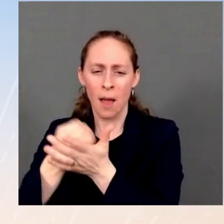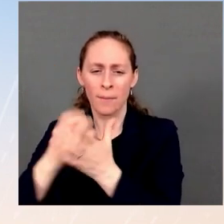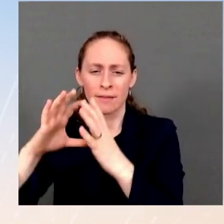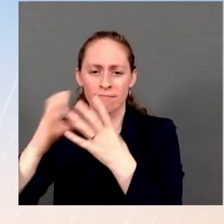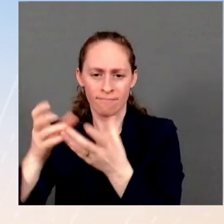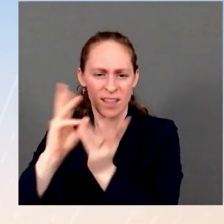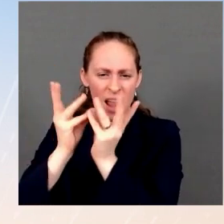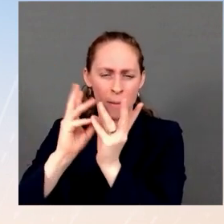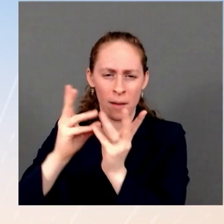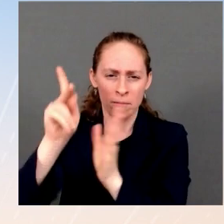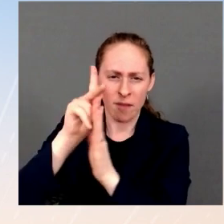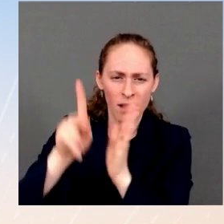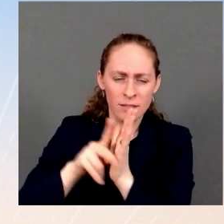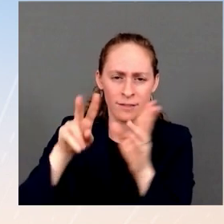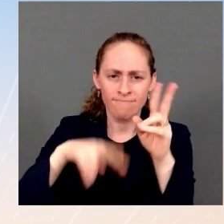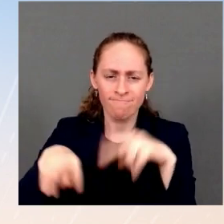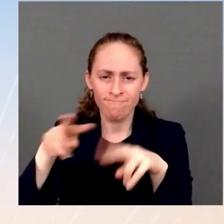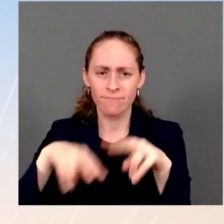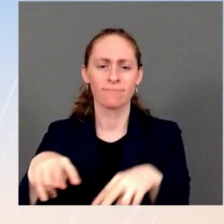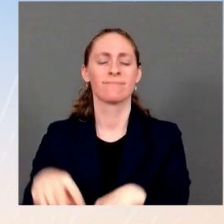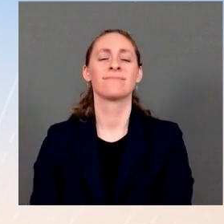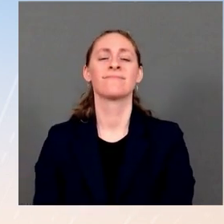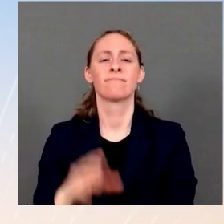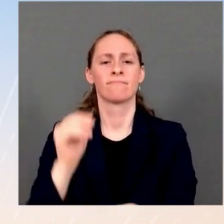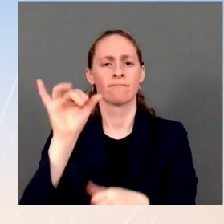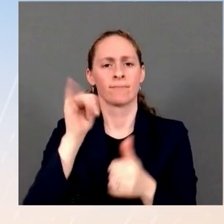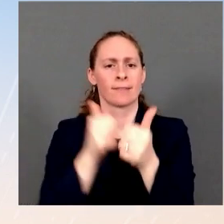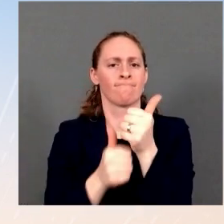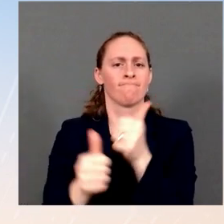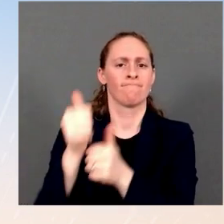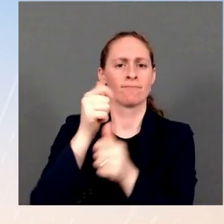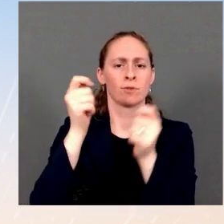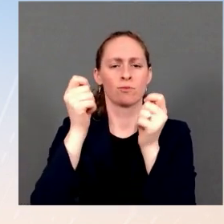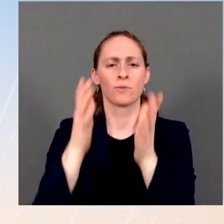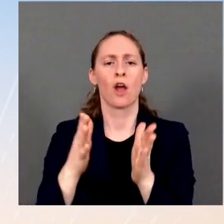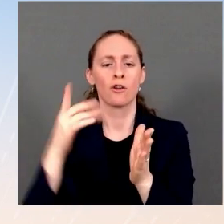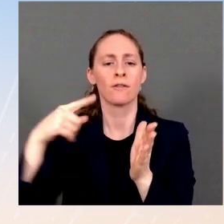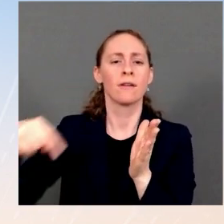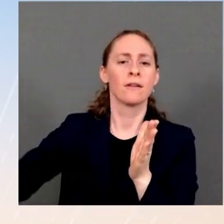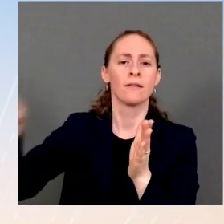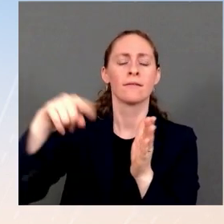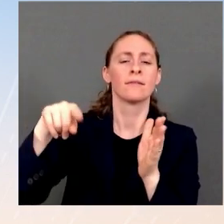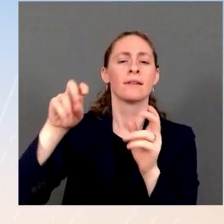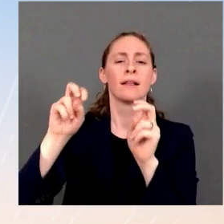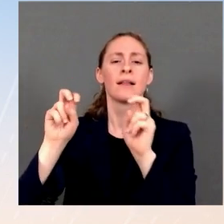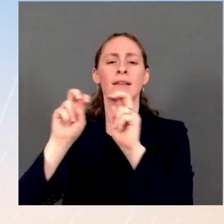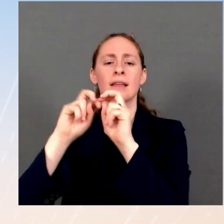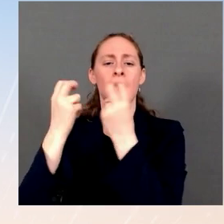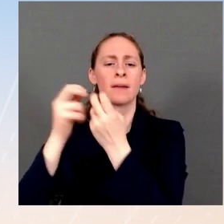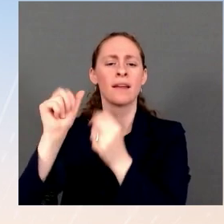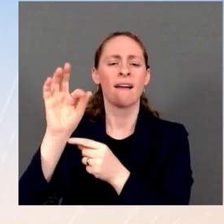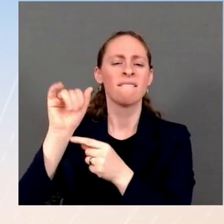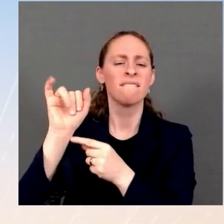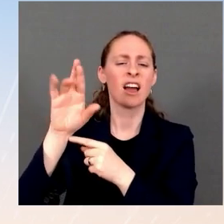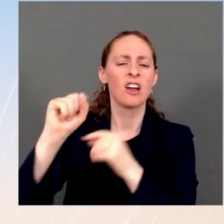He is here today to discuss the Biden-Harris Lead Pipe and Paint Action Plan, which was announced earlier today.